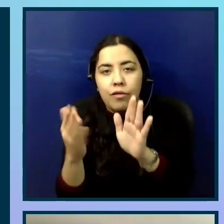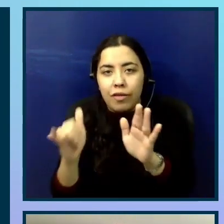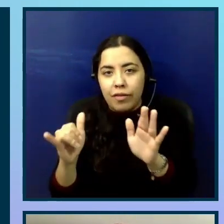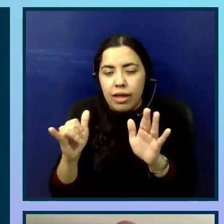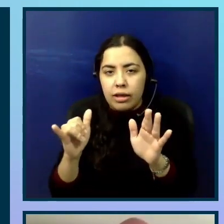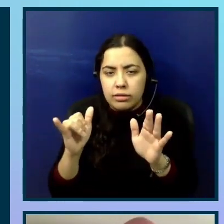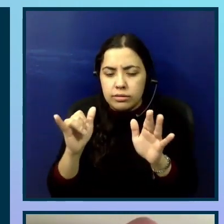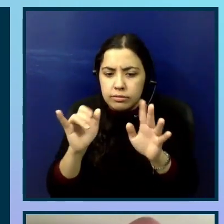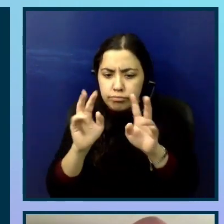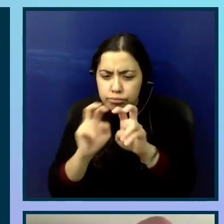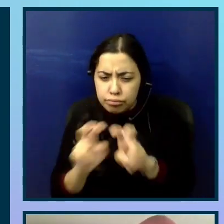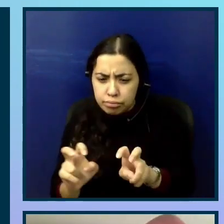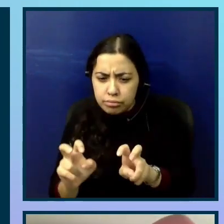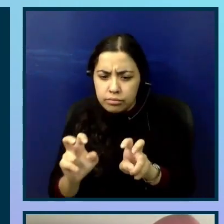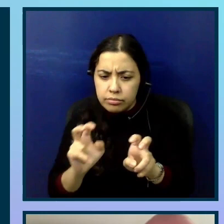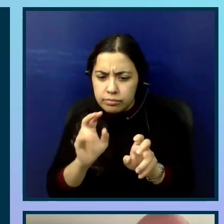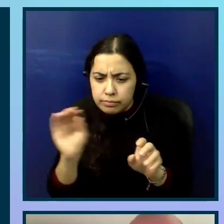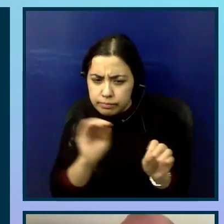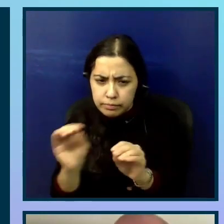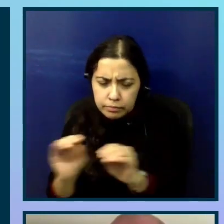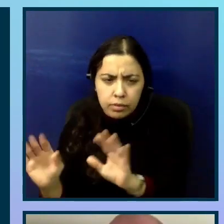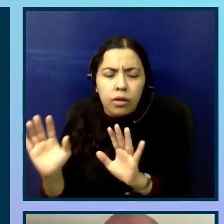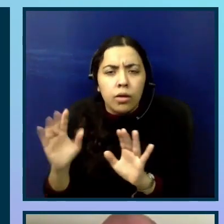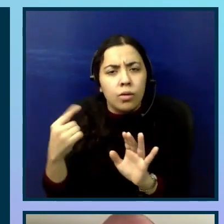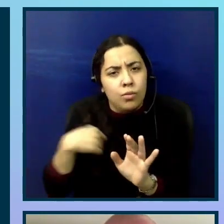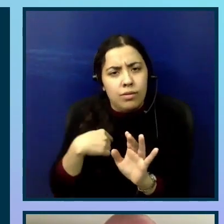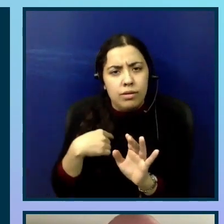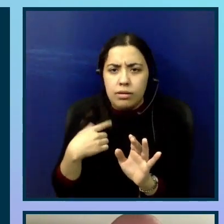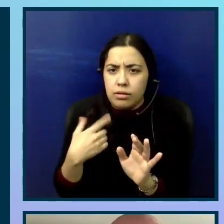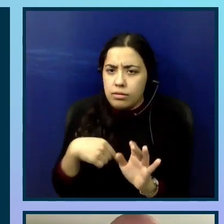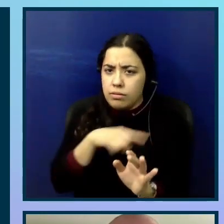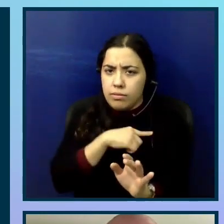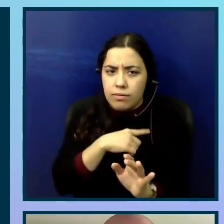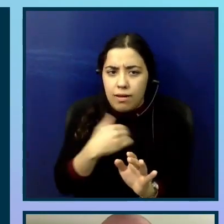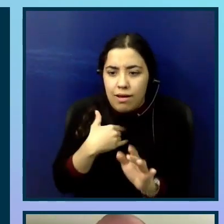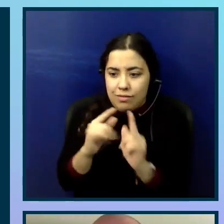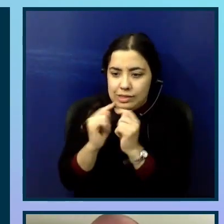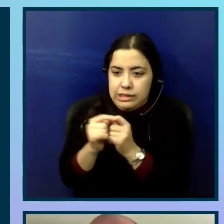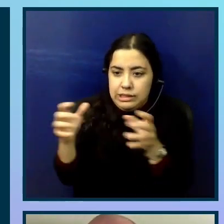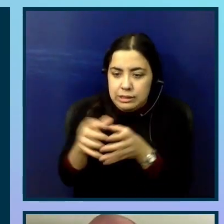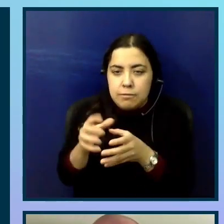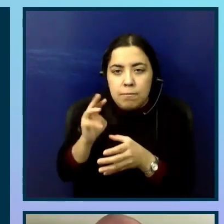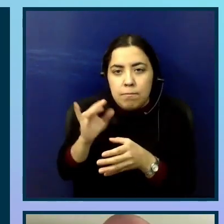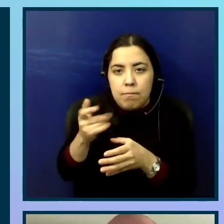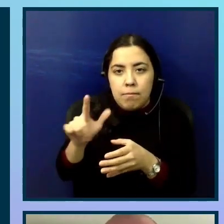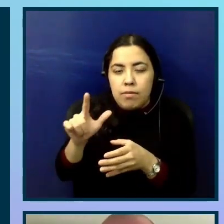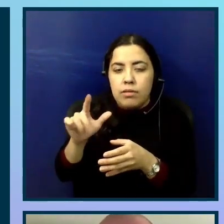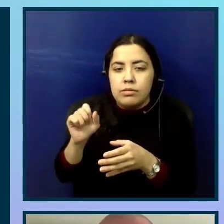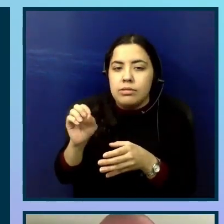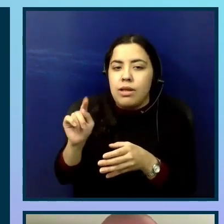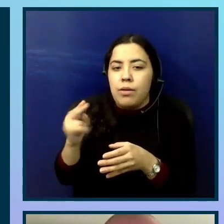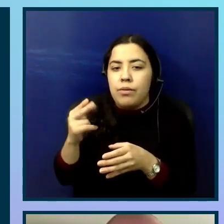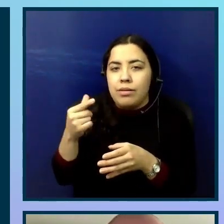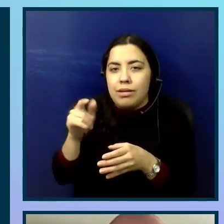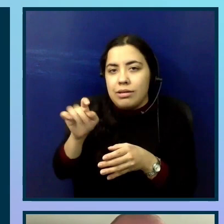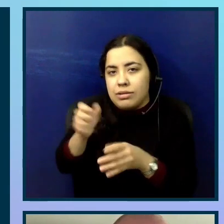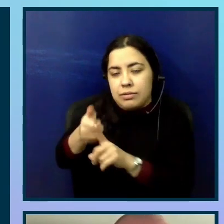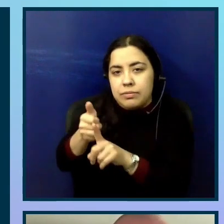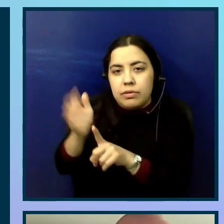but you can then do a lot more. I mean, this is why we have within the team Michael Southgate, who used to be the director